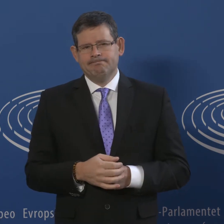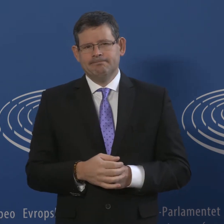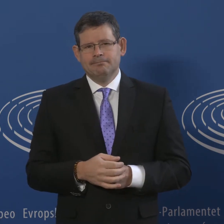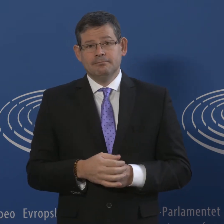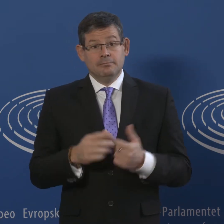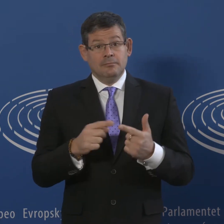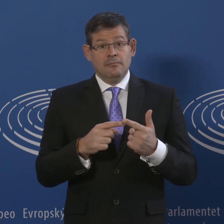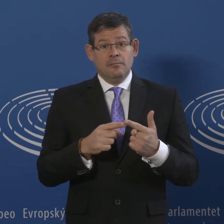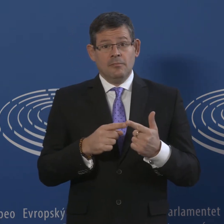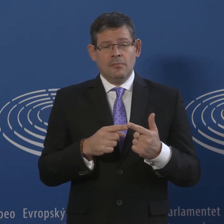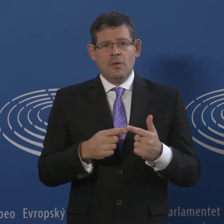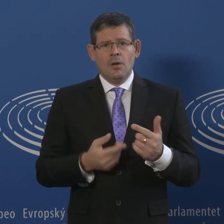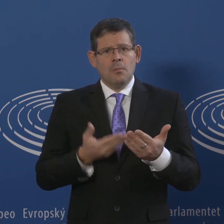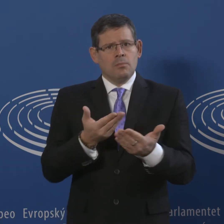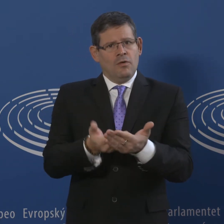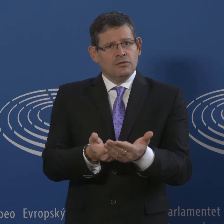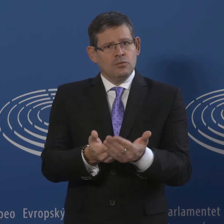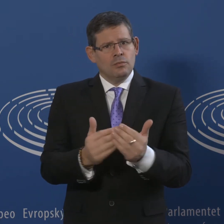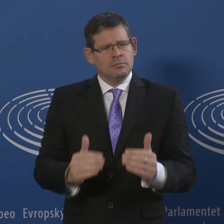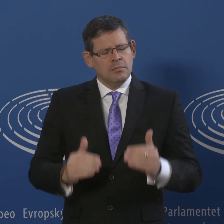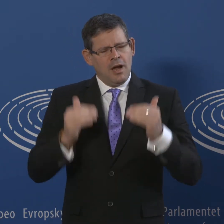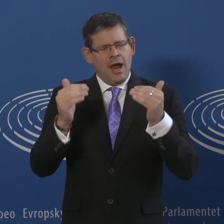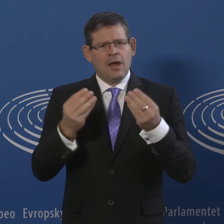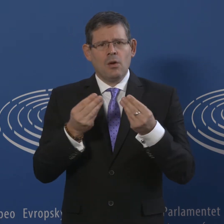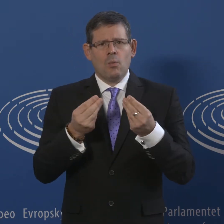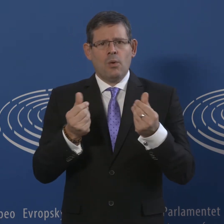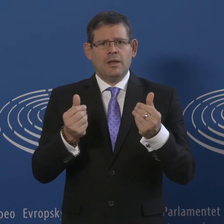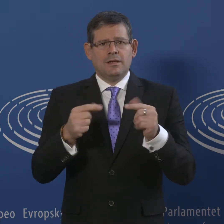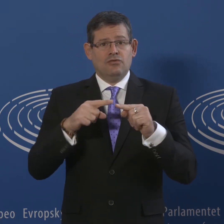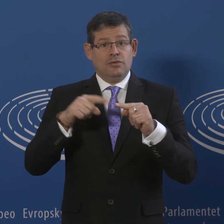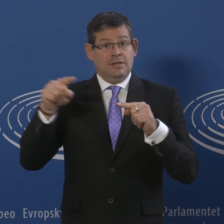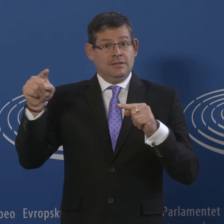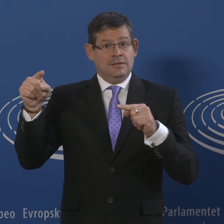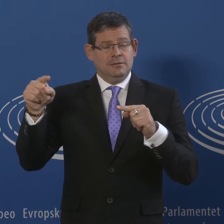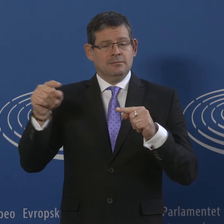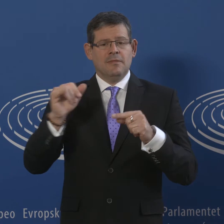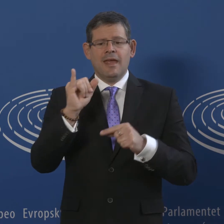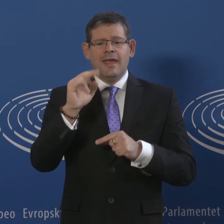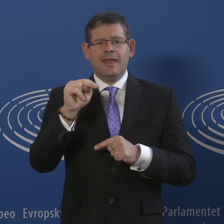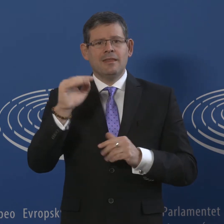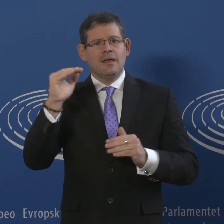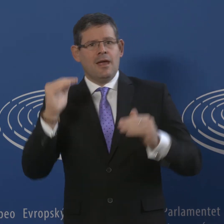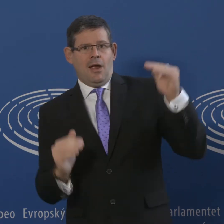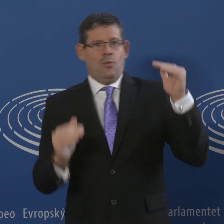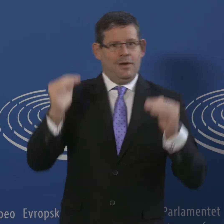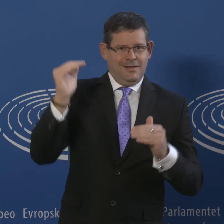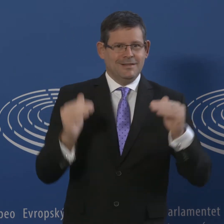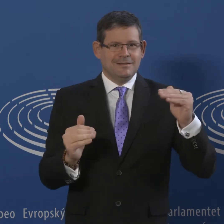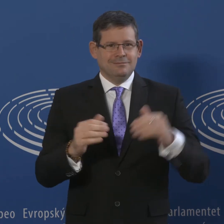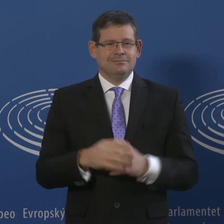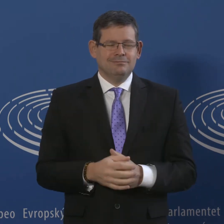the provision of high-quality statistics on inequalities;